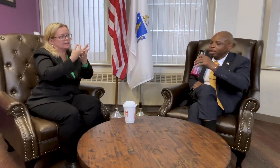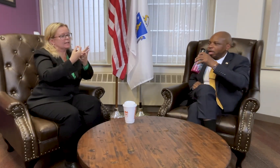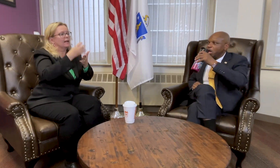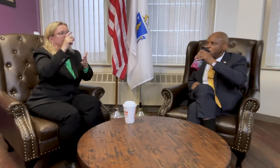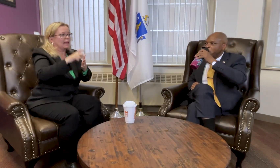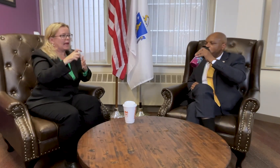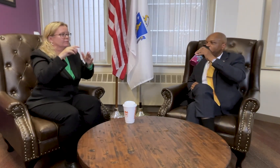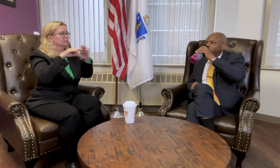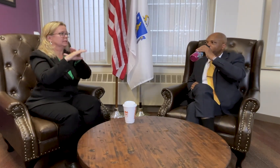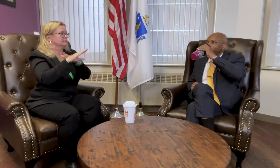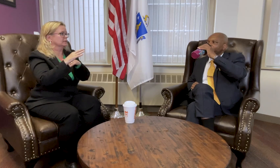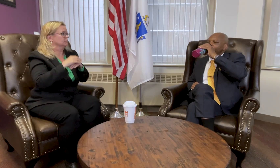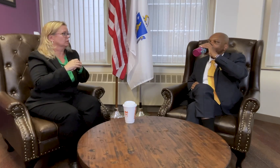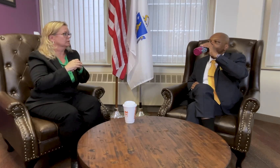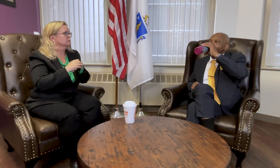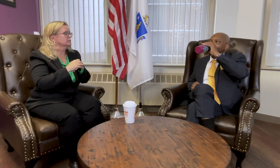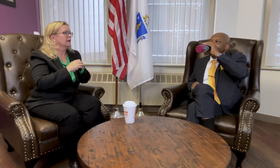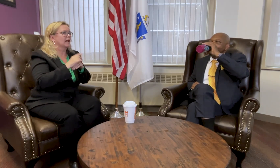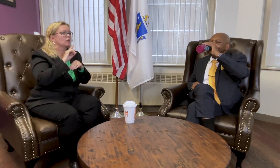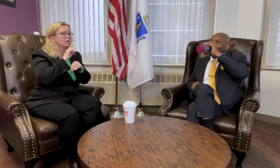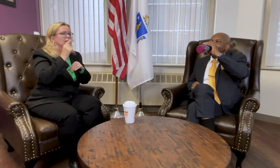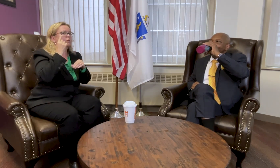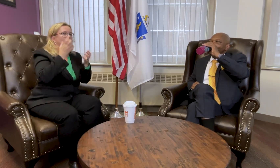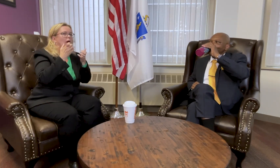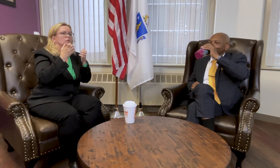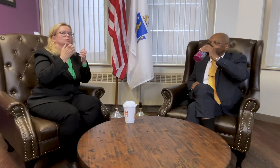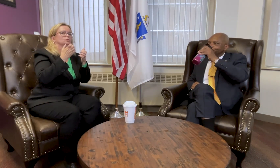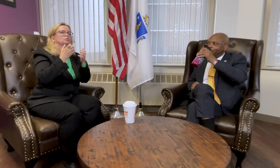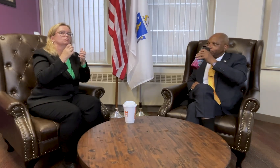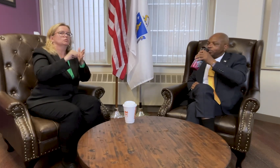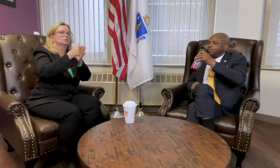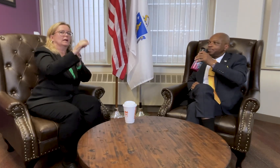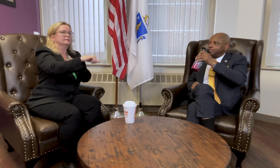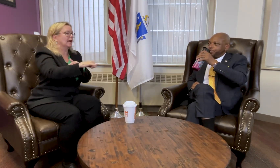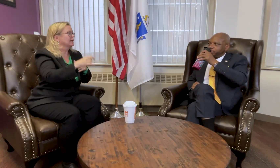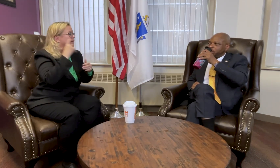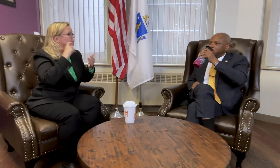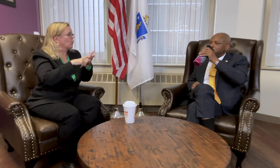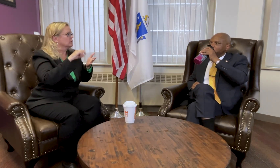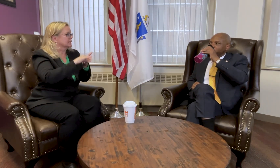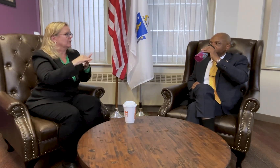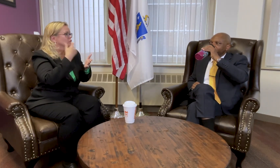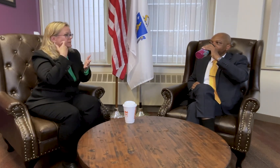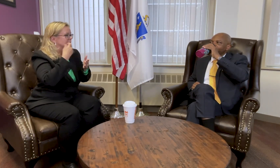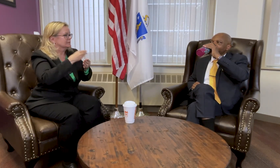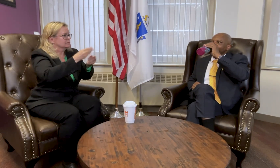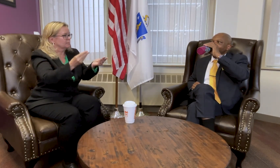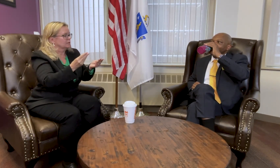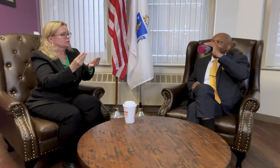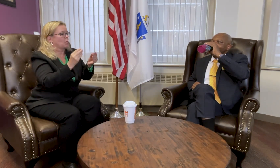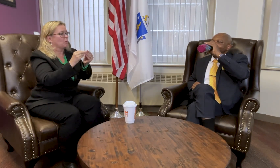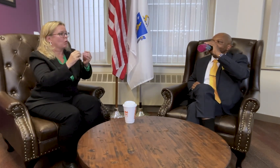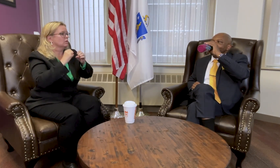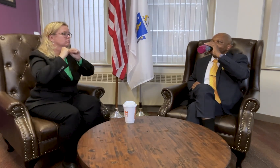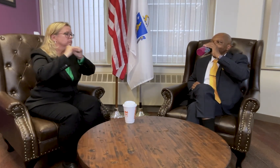is recognizing another step to ensuring that an individual's rights need to be protected.